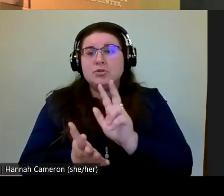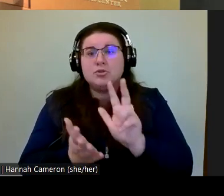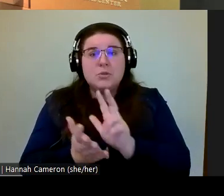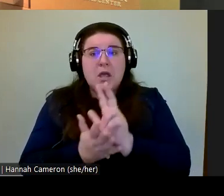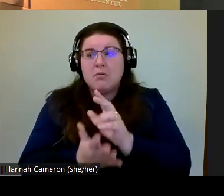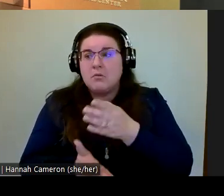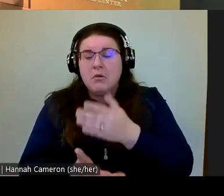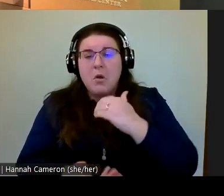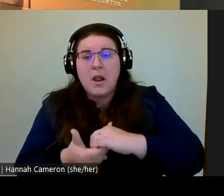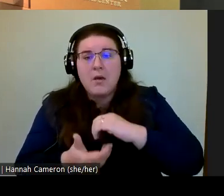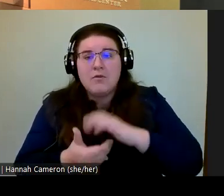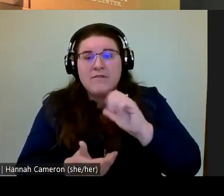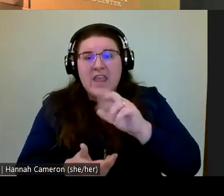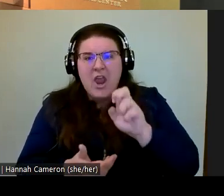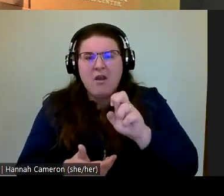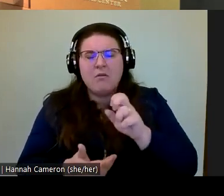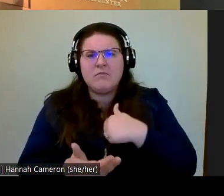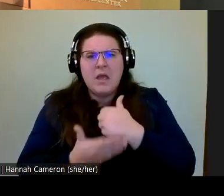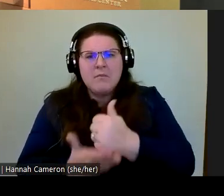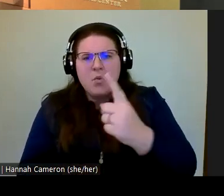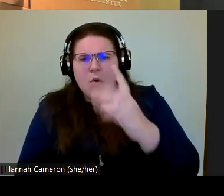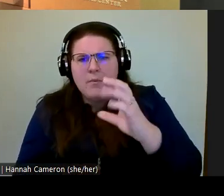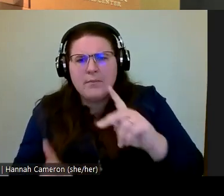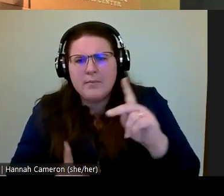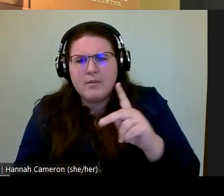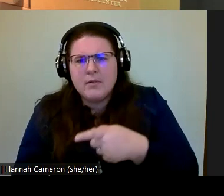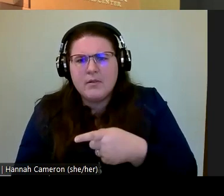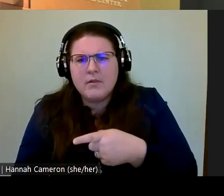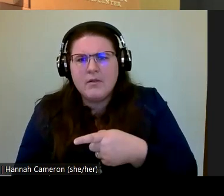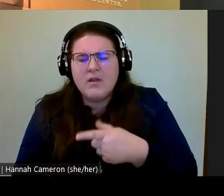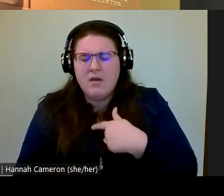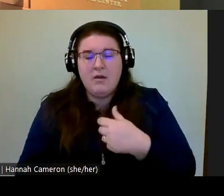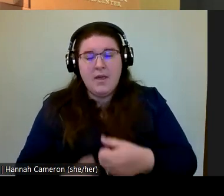in one of these clinics I'm helping a 100 patients you know I'm having a huge impact because I have